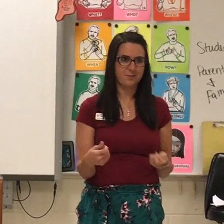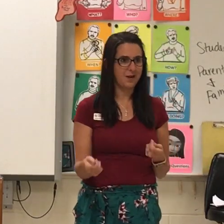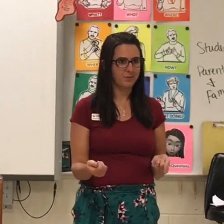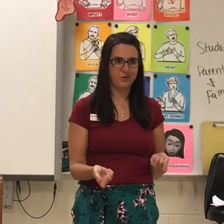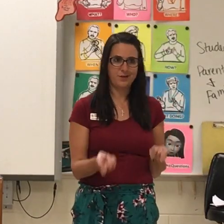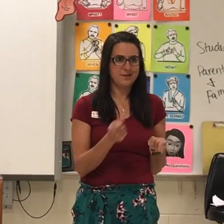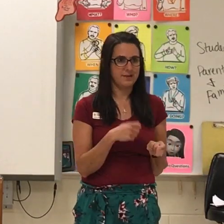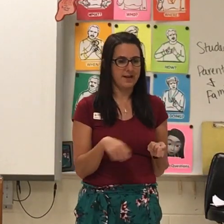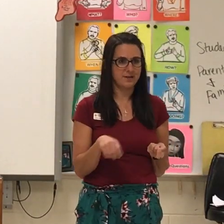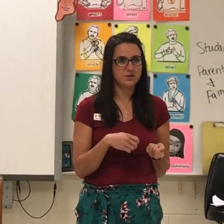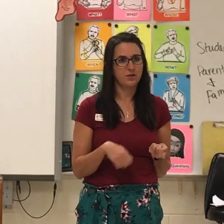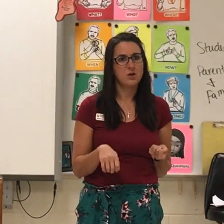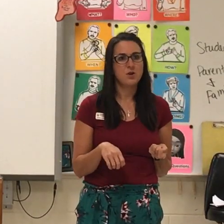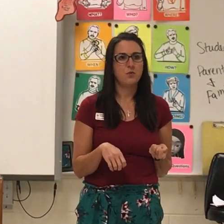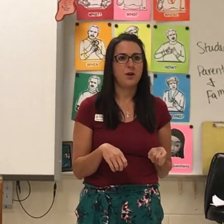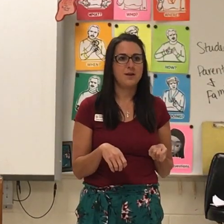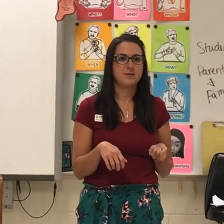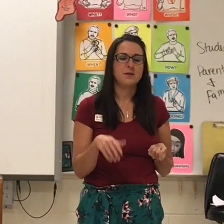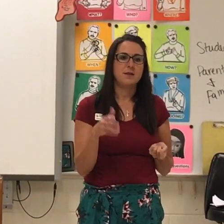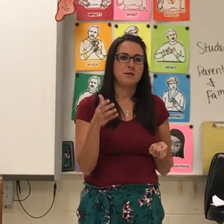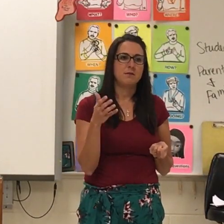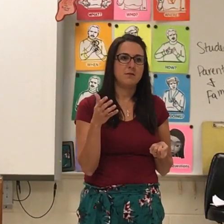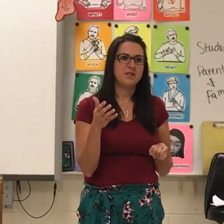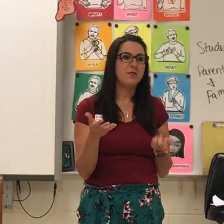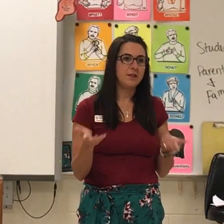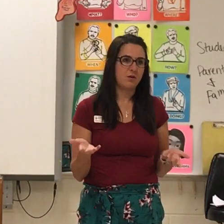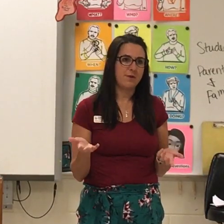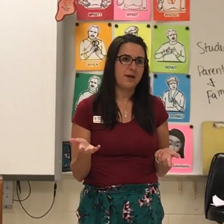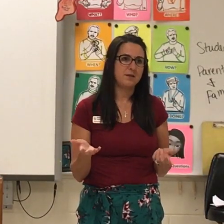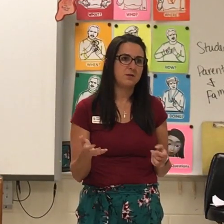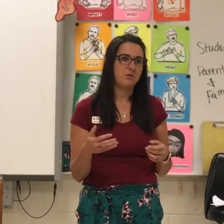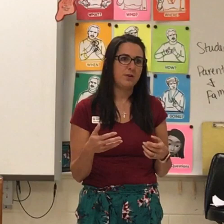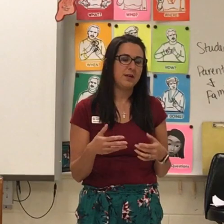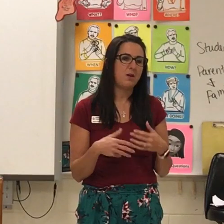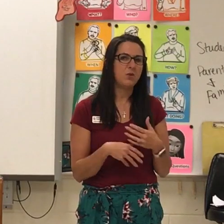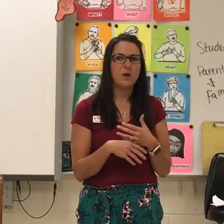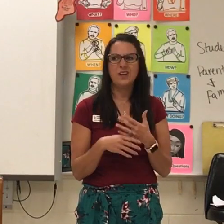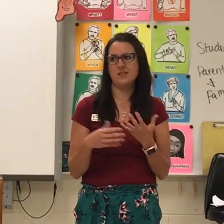of paper you can easily answer whereas it's video base so the only way we can